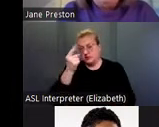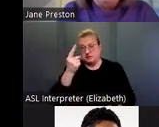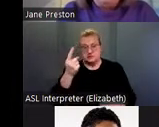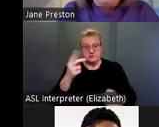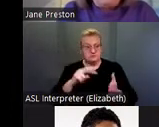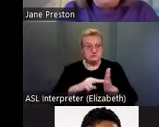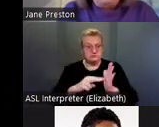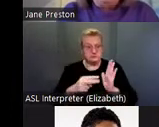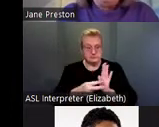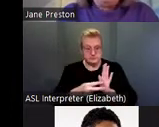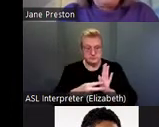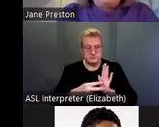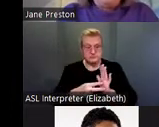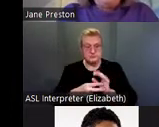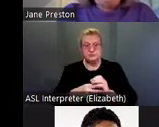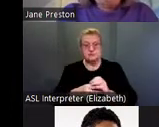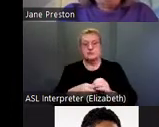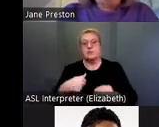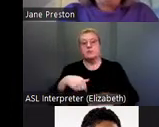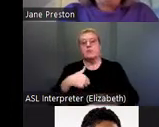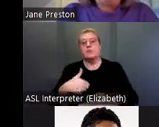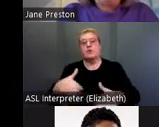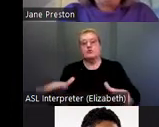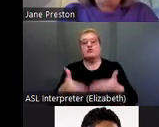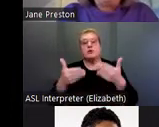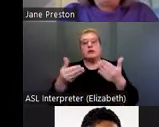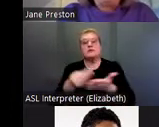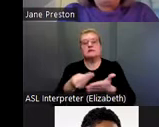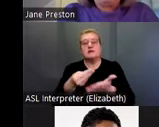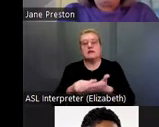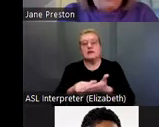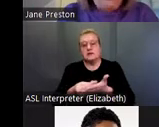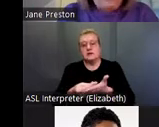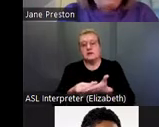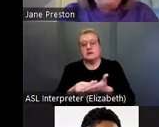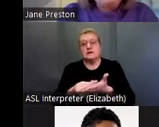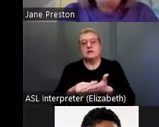We raise funds so that we can re-grant those funds